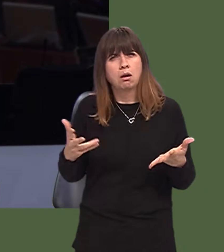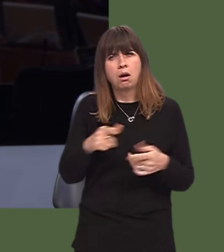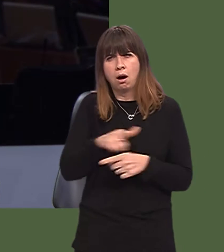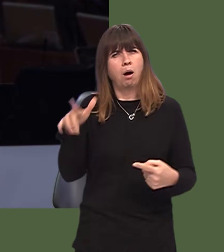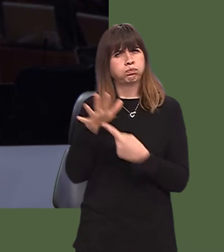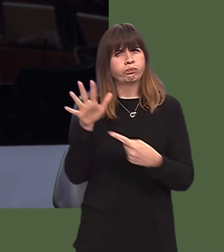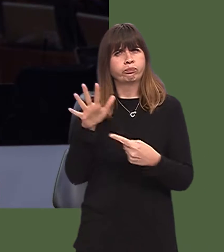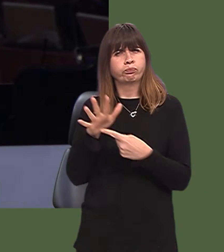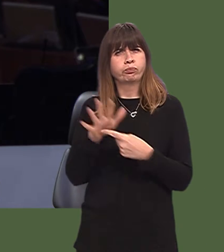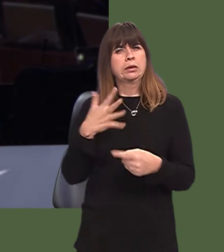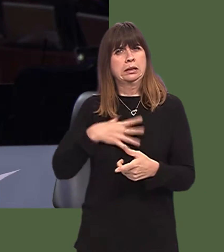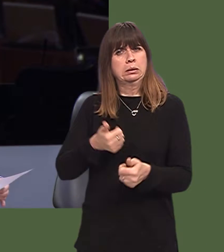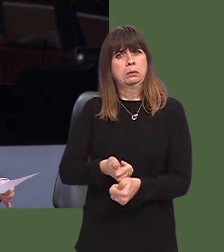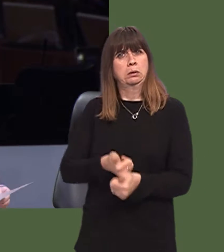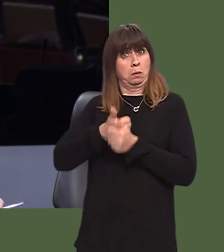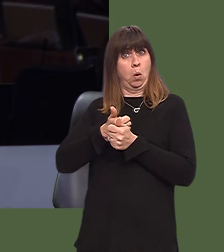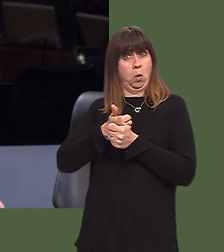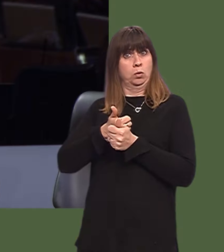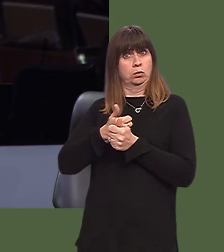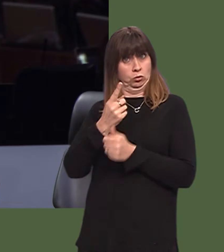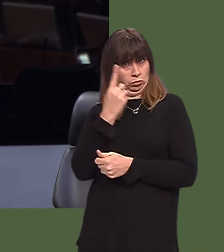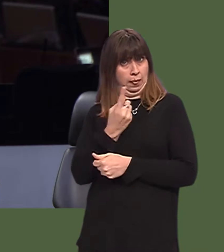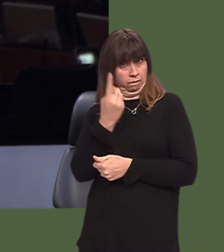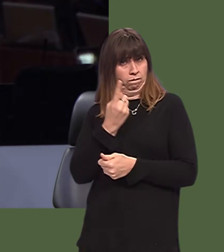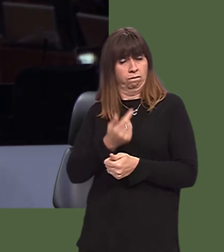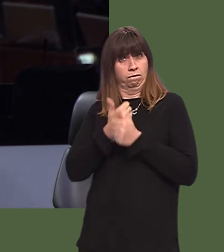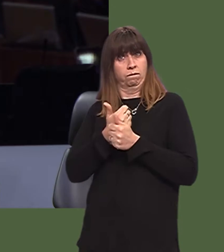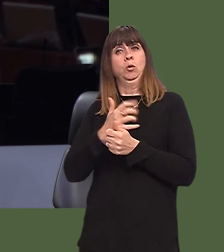play in supporting you in achieving your target?